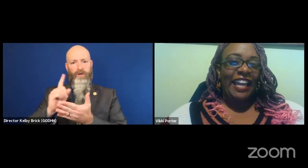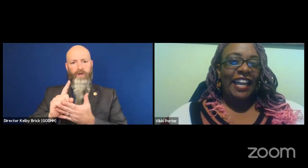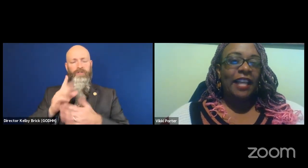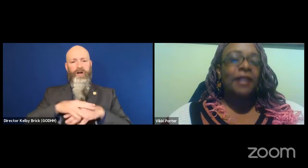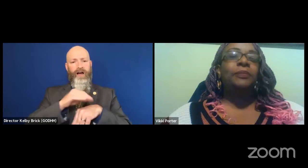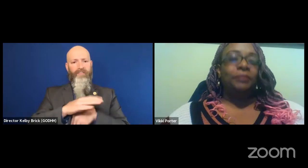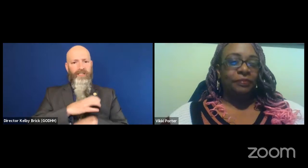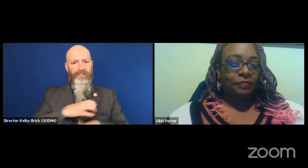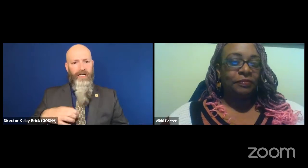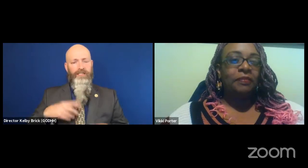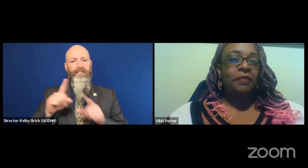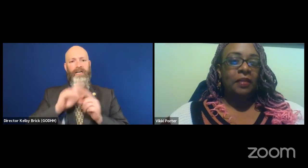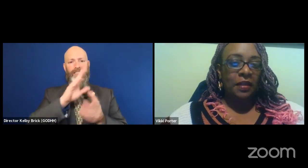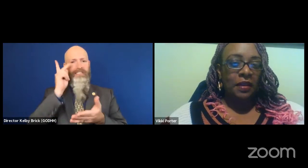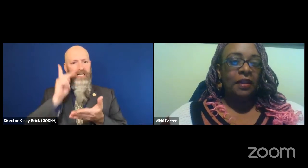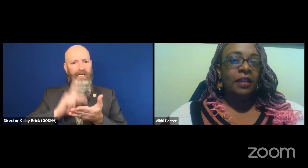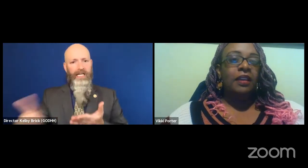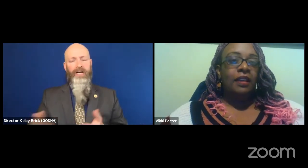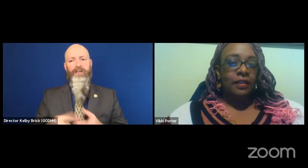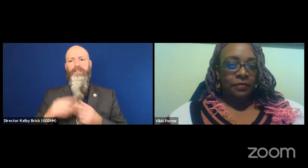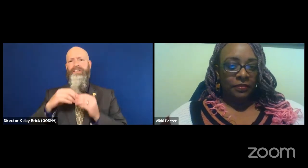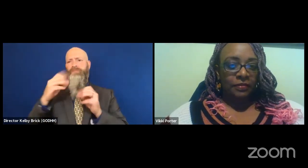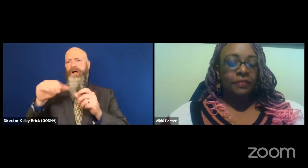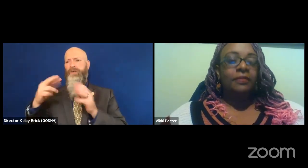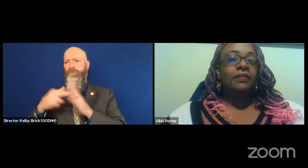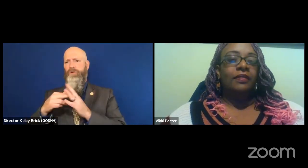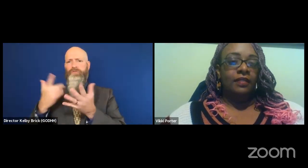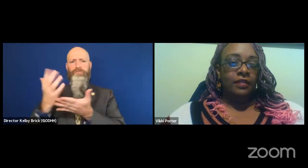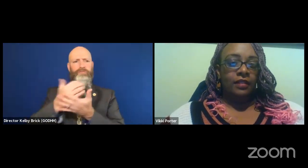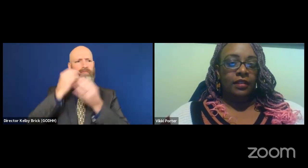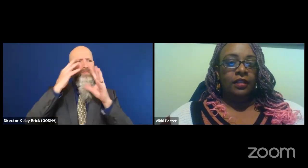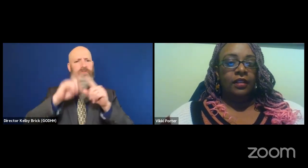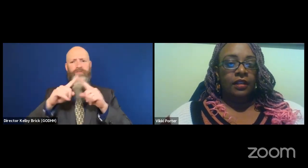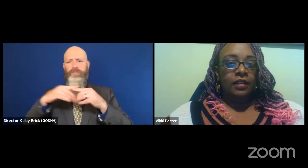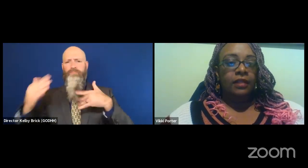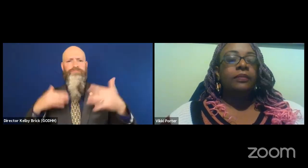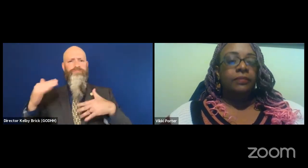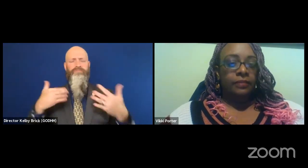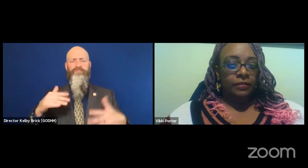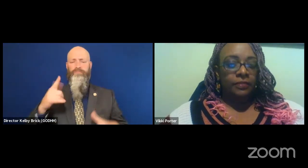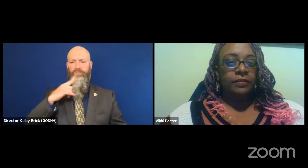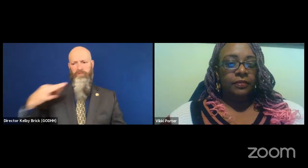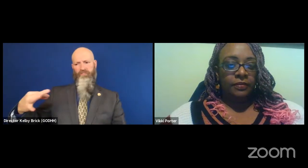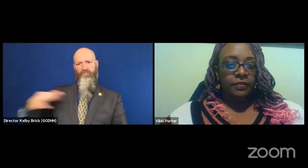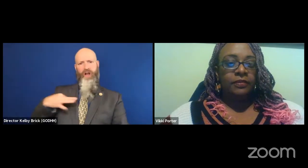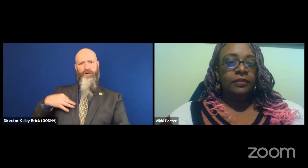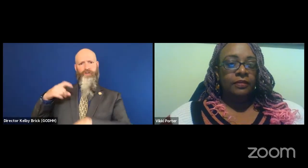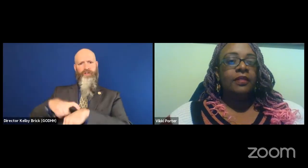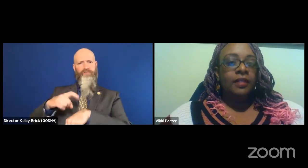only myself but many others for your hours you serve as secretary, on our advisory council.